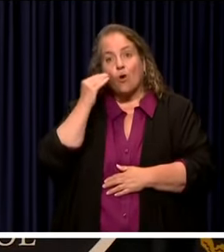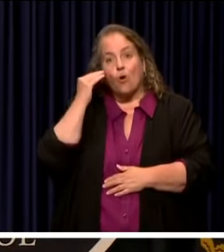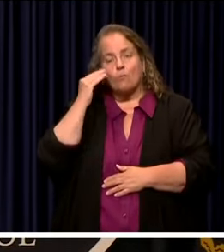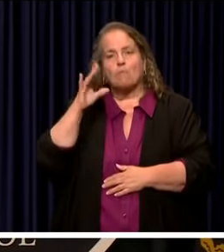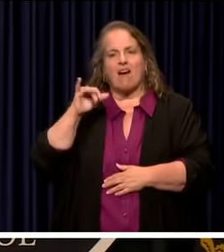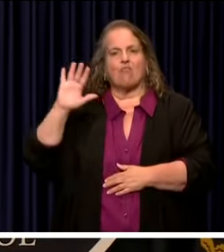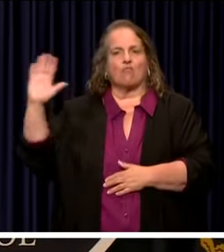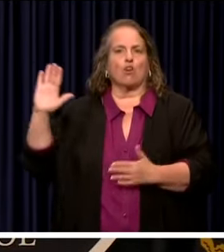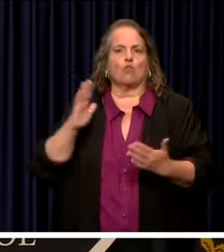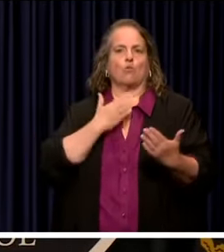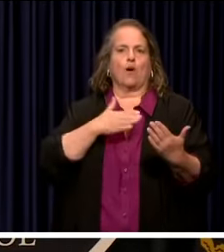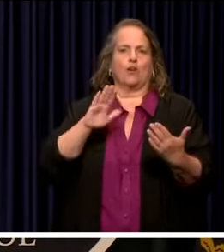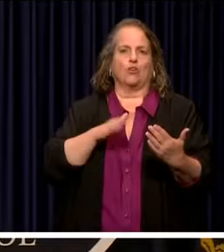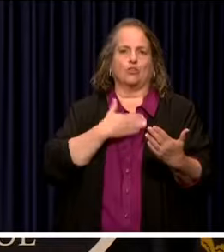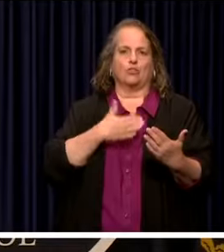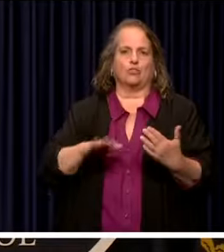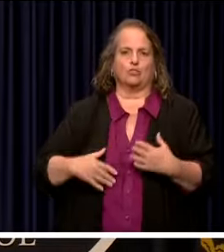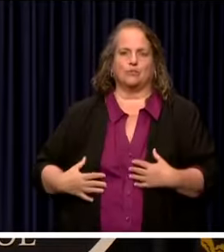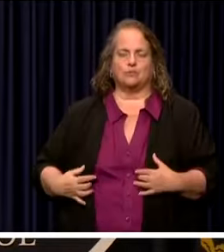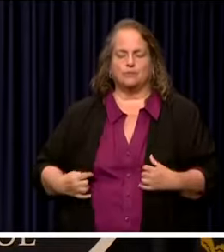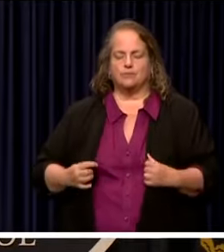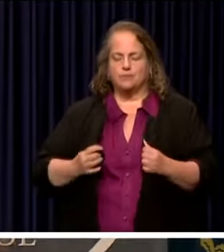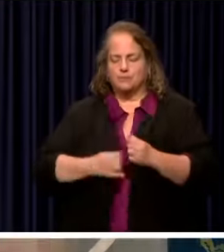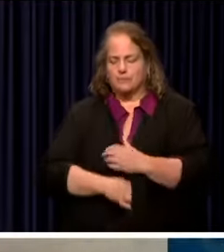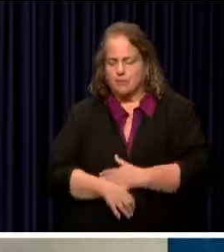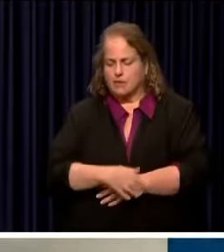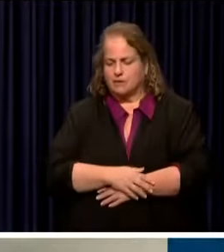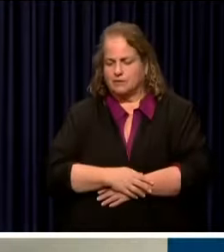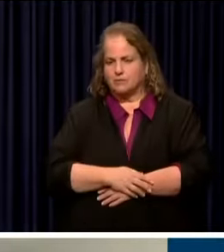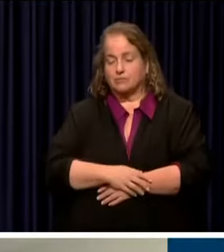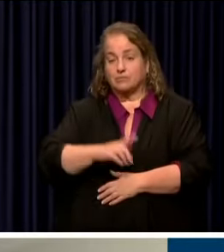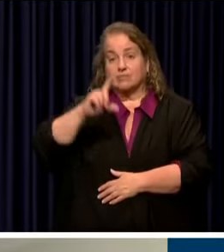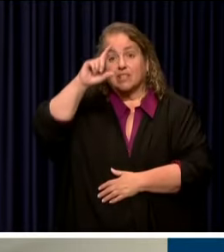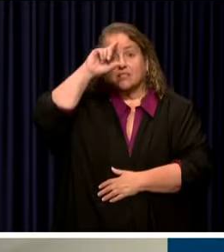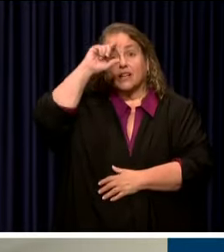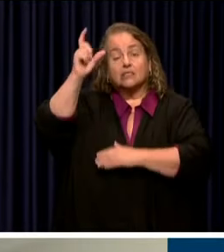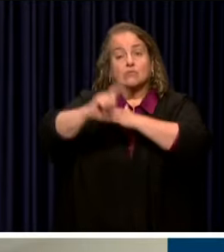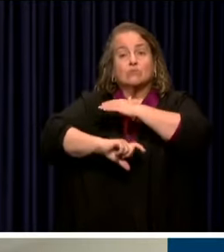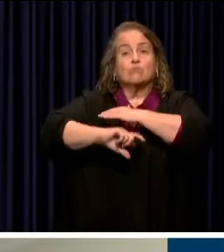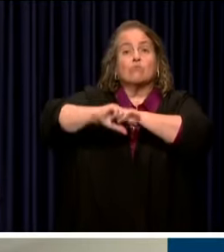WEEP NO MORE MY LADY